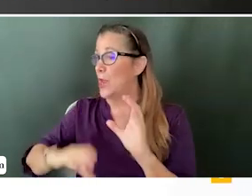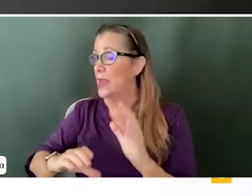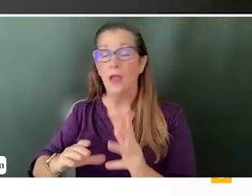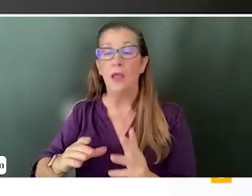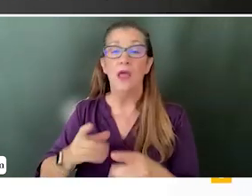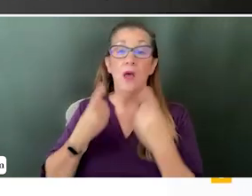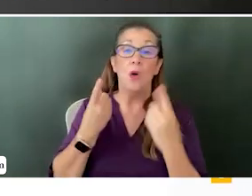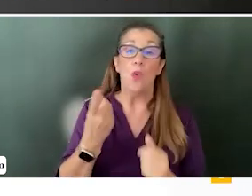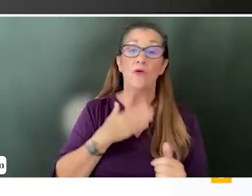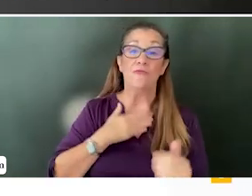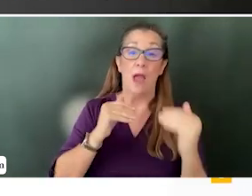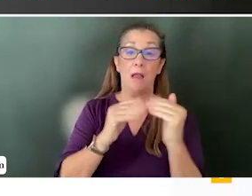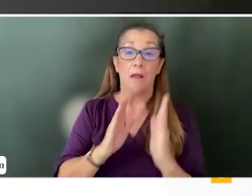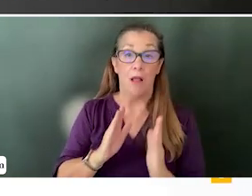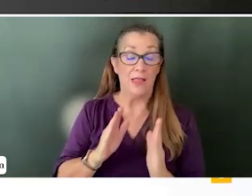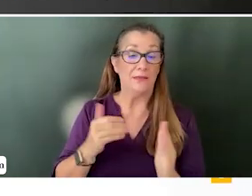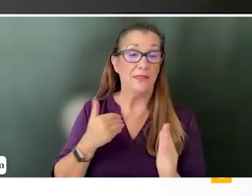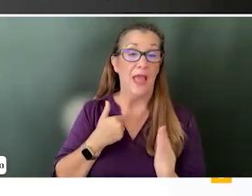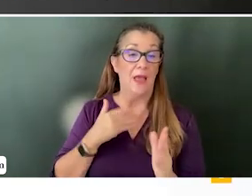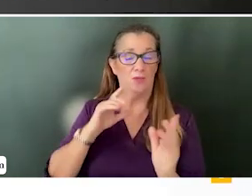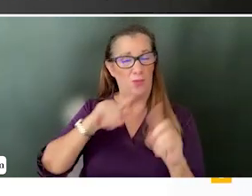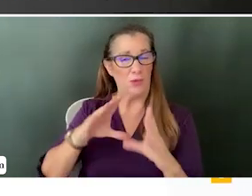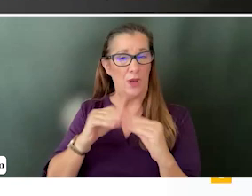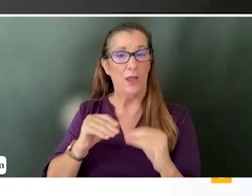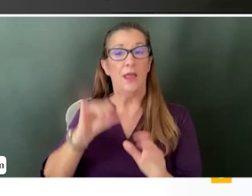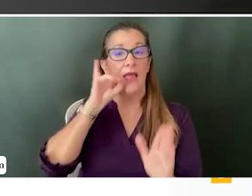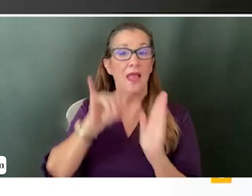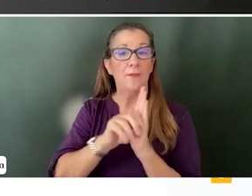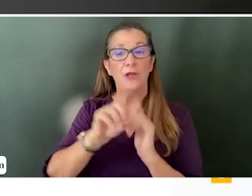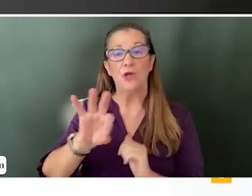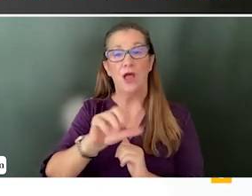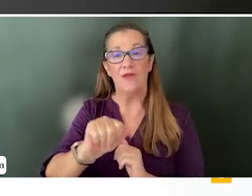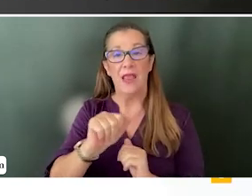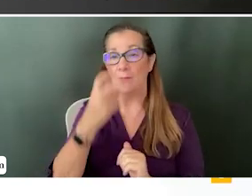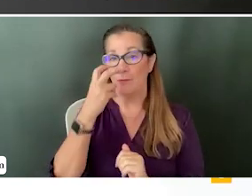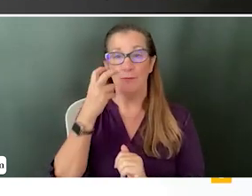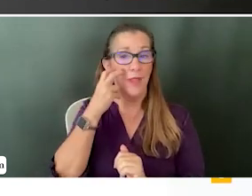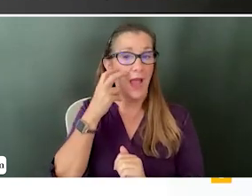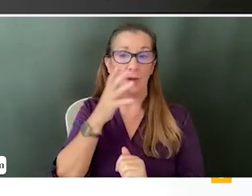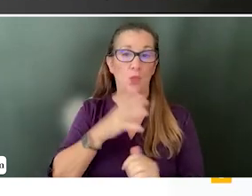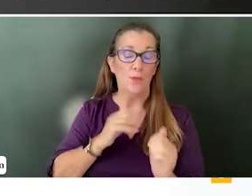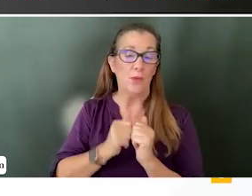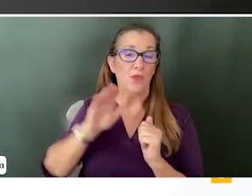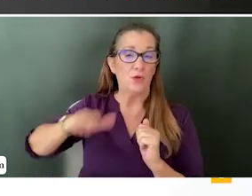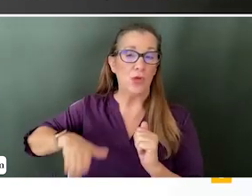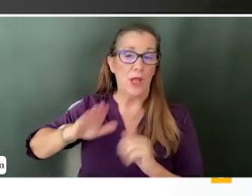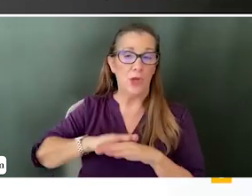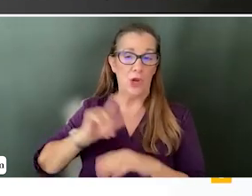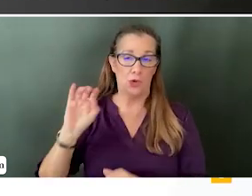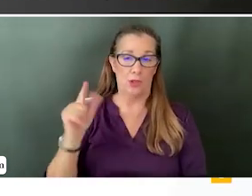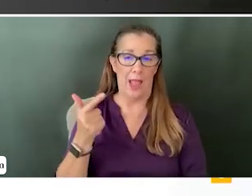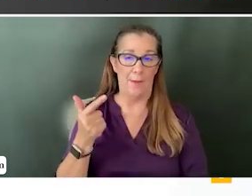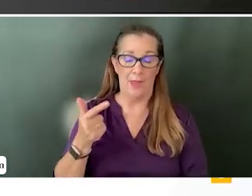One of my colleagues at a conference said image of a blind woman with her child on her lap, sitting in a forest.